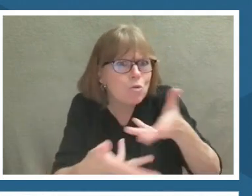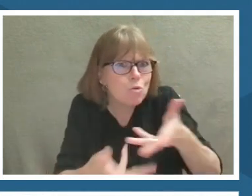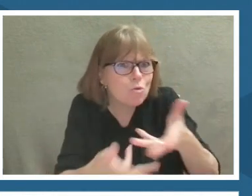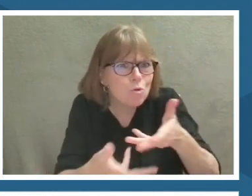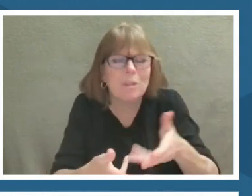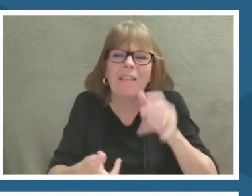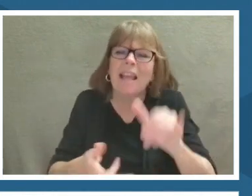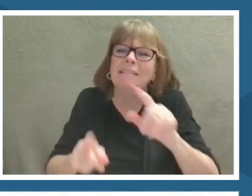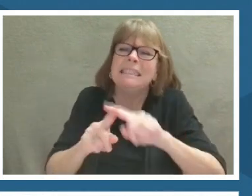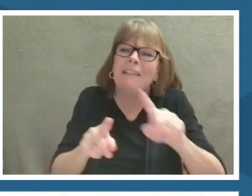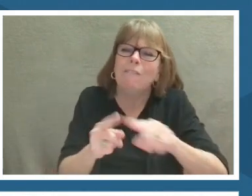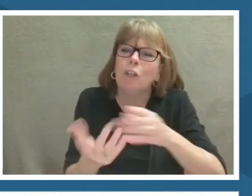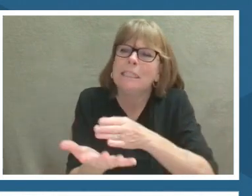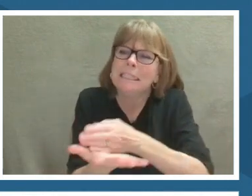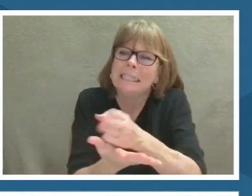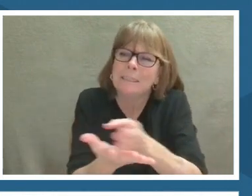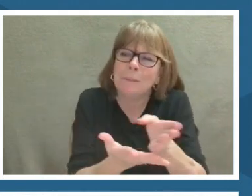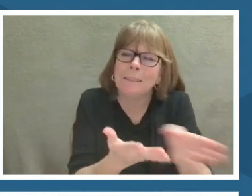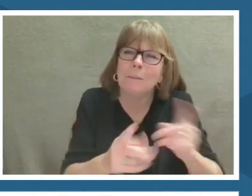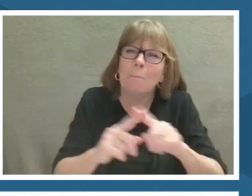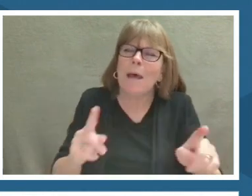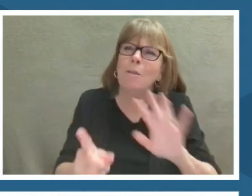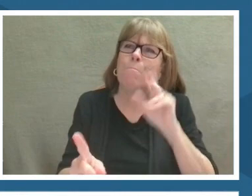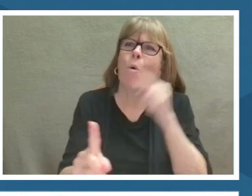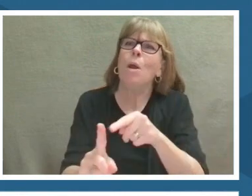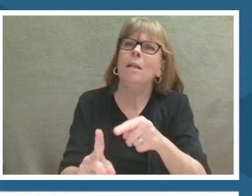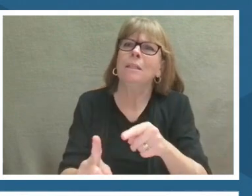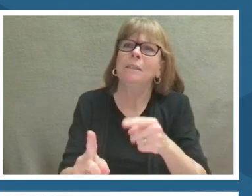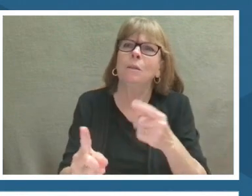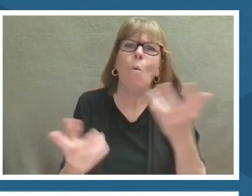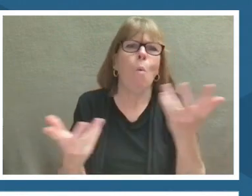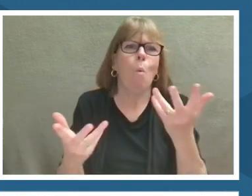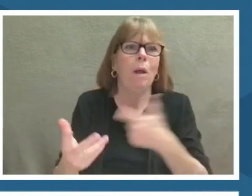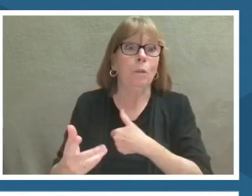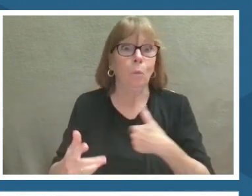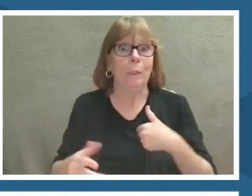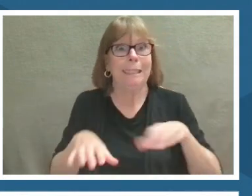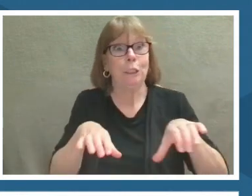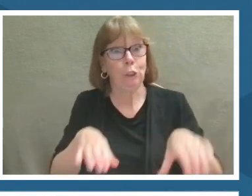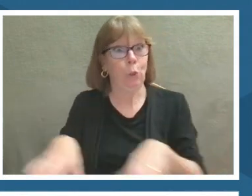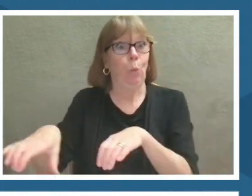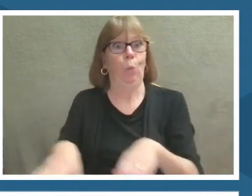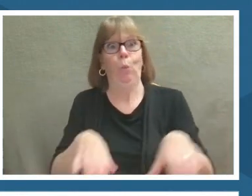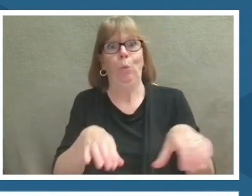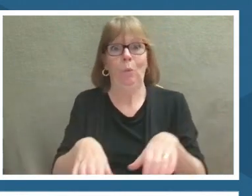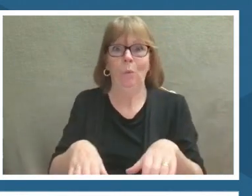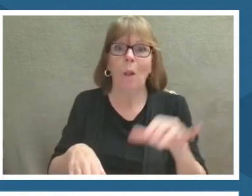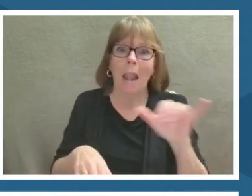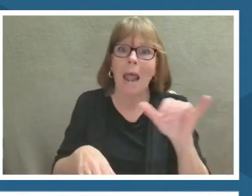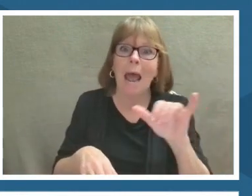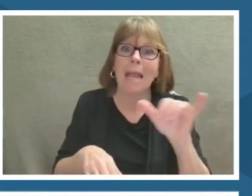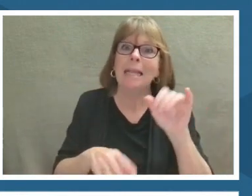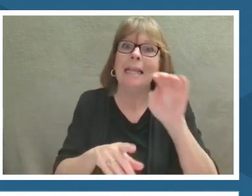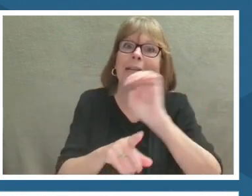heads around what we do about a complex problem like